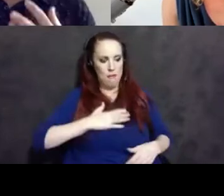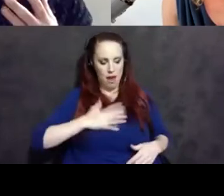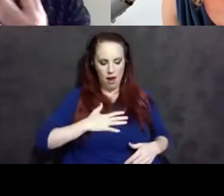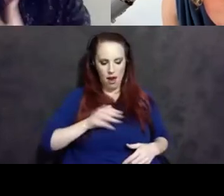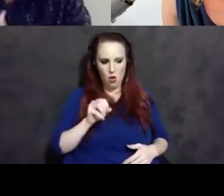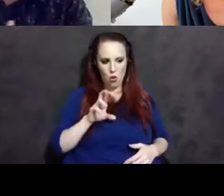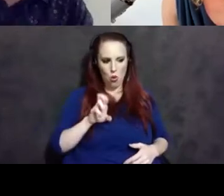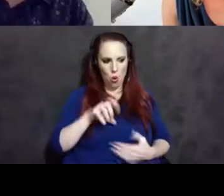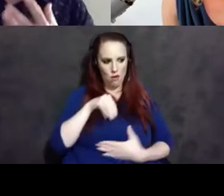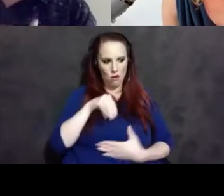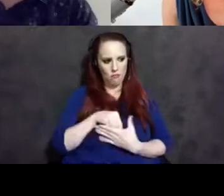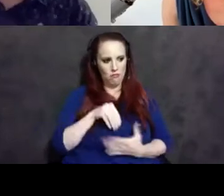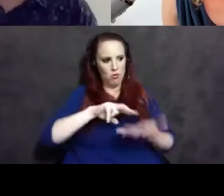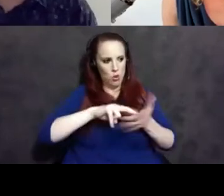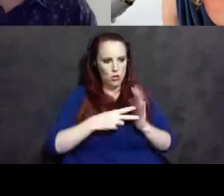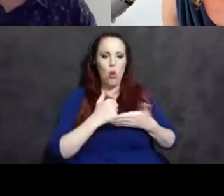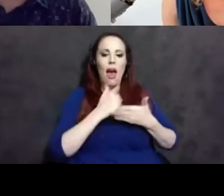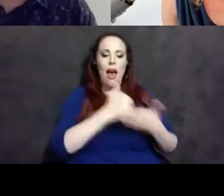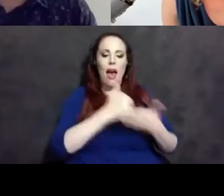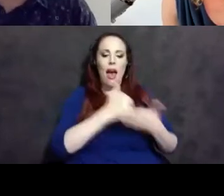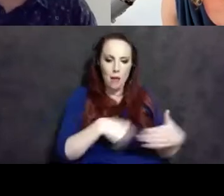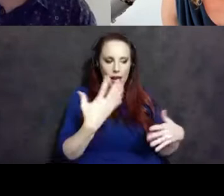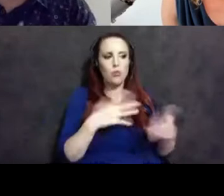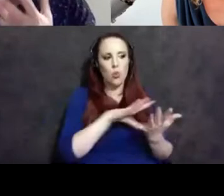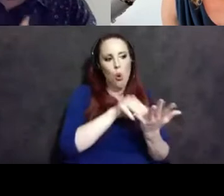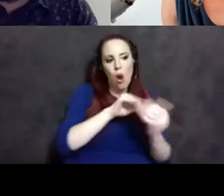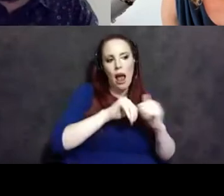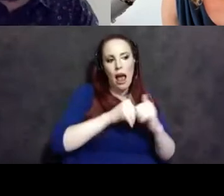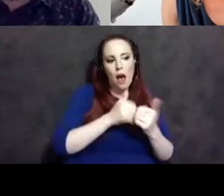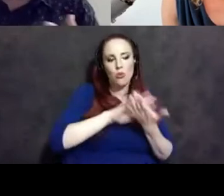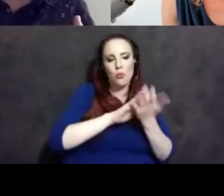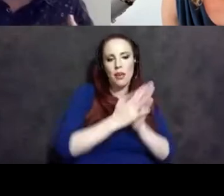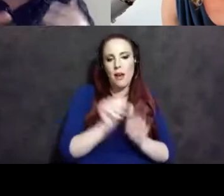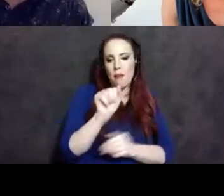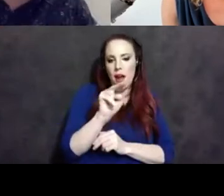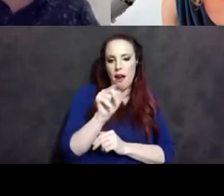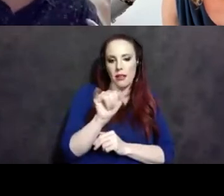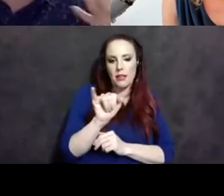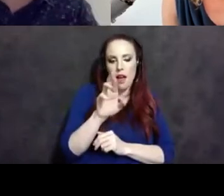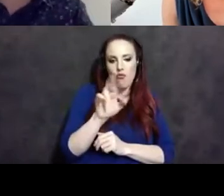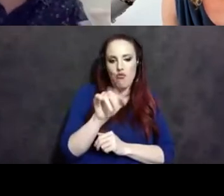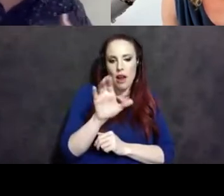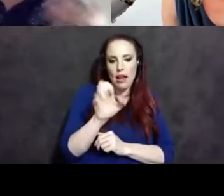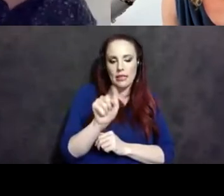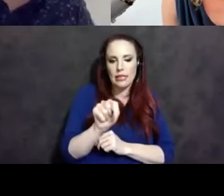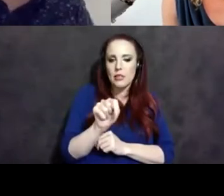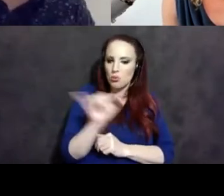And I'm actually helping white folks to be anti racists, also. And I'm so proud of seeing all the communities.